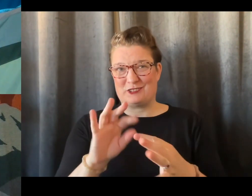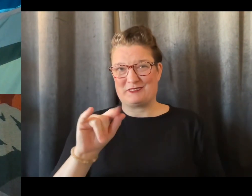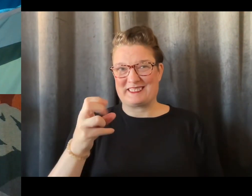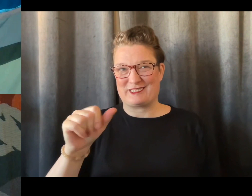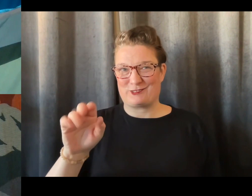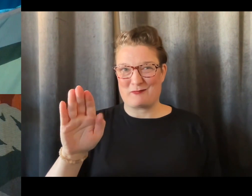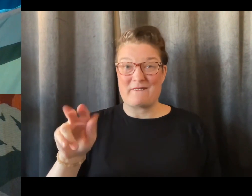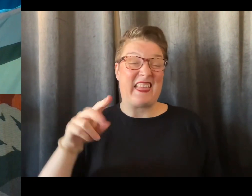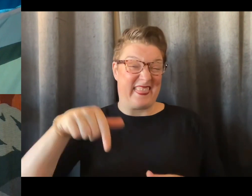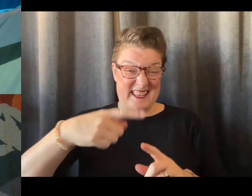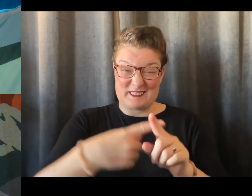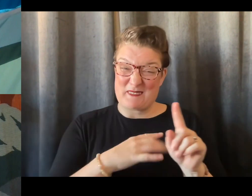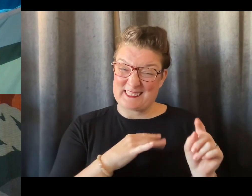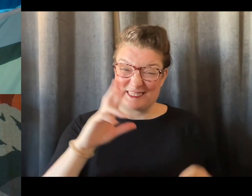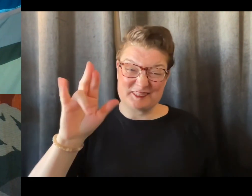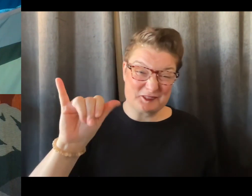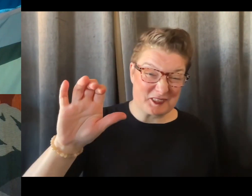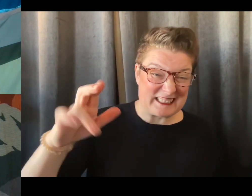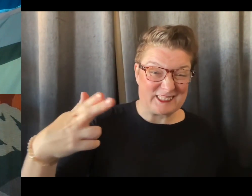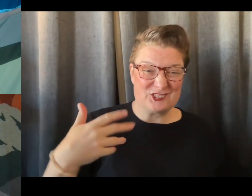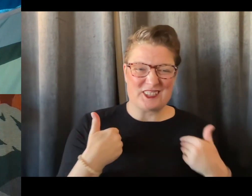There's so much, so much for both of these holidays.